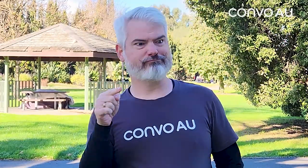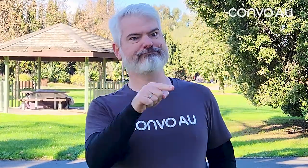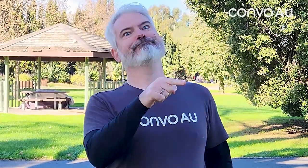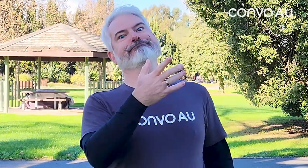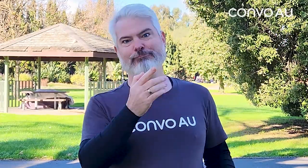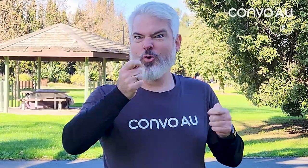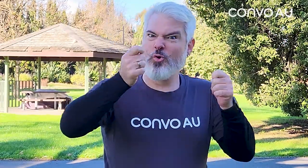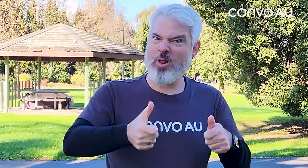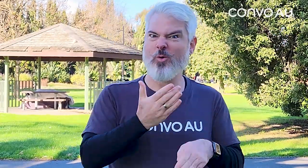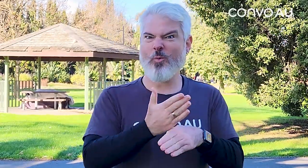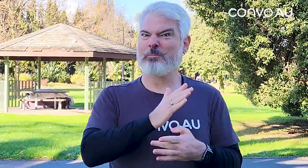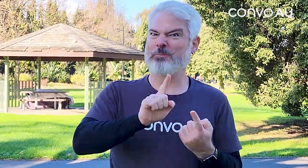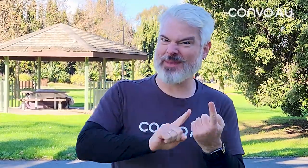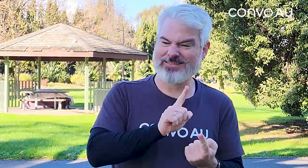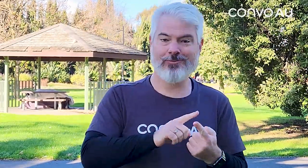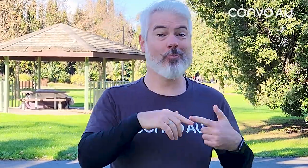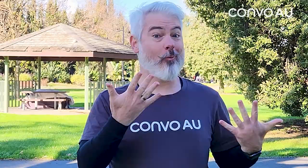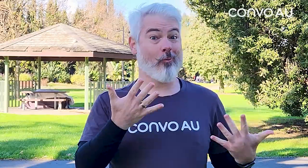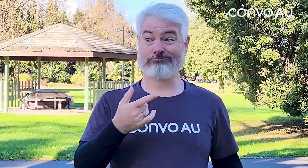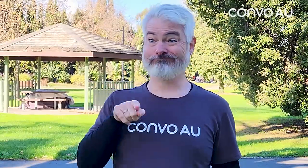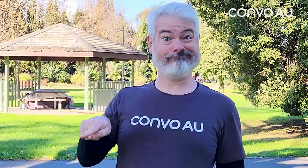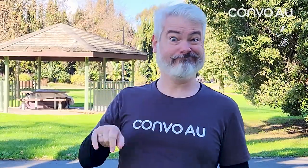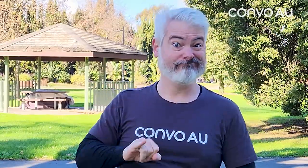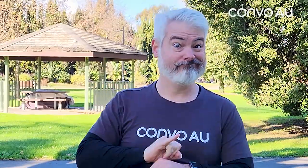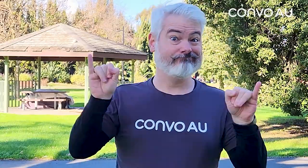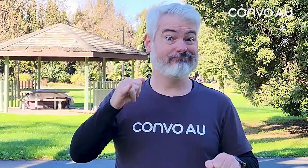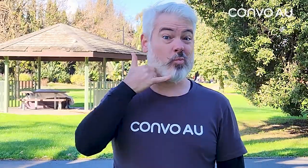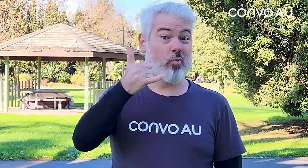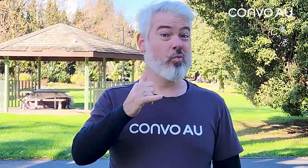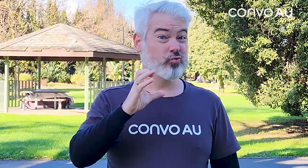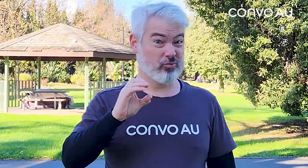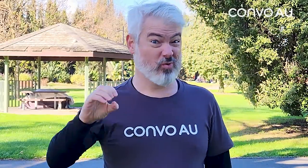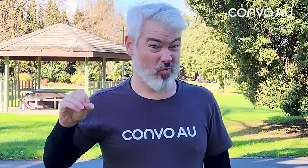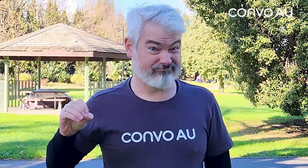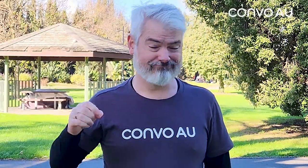participating in early morning team meetings, or handling emergency phone calls